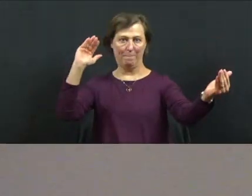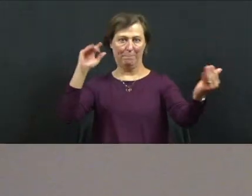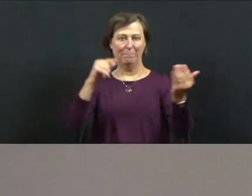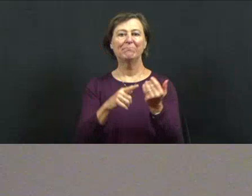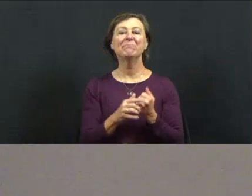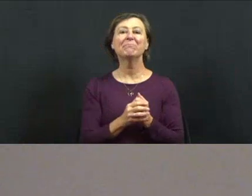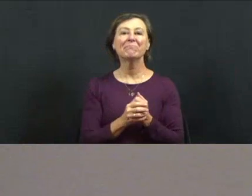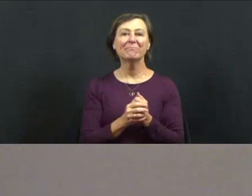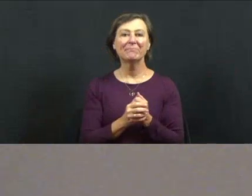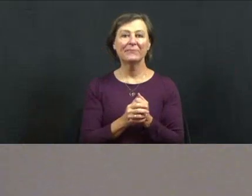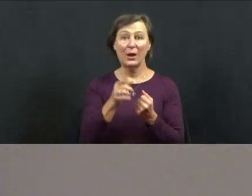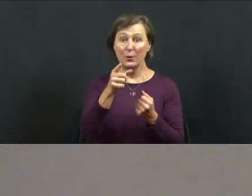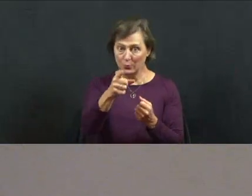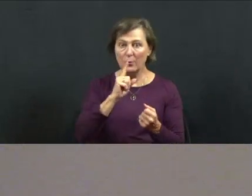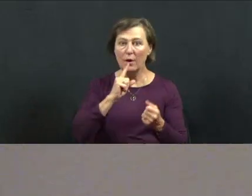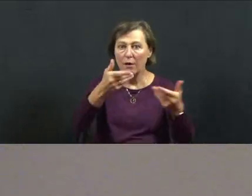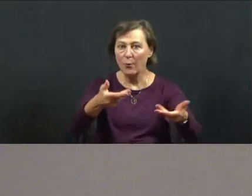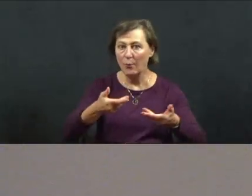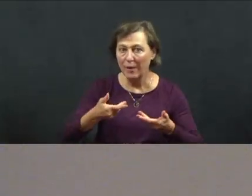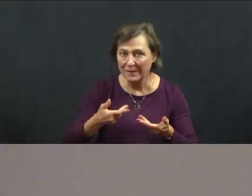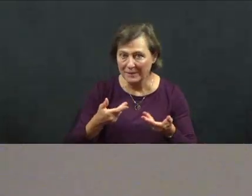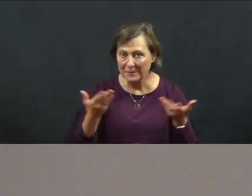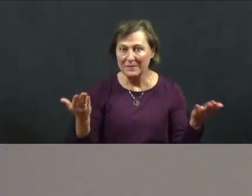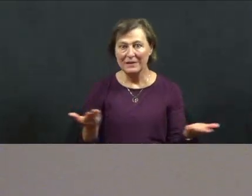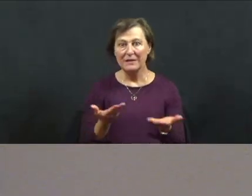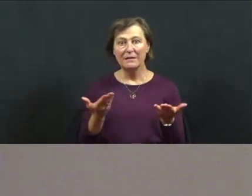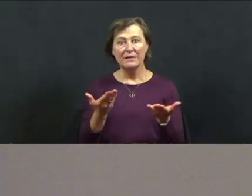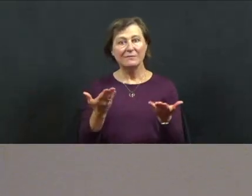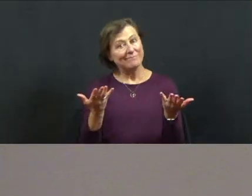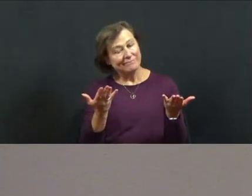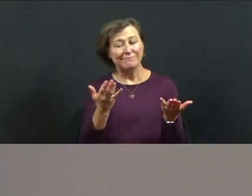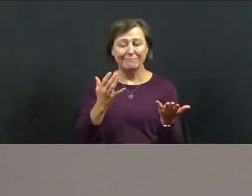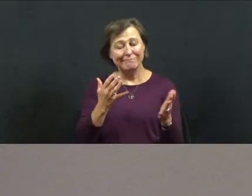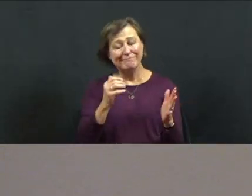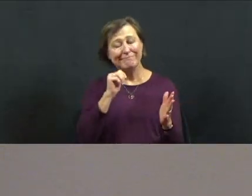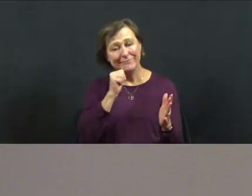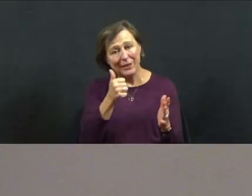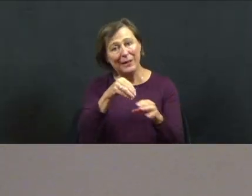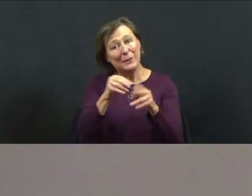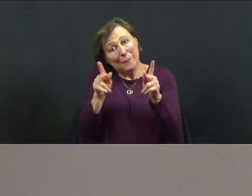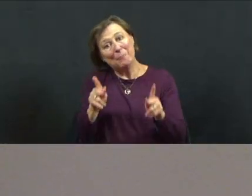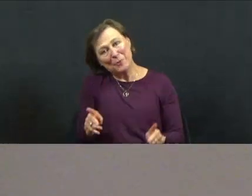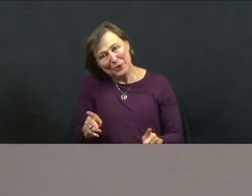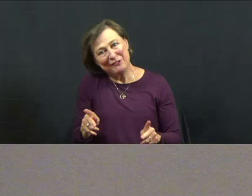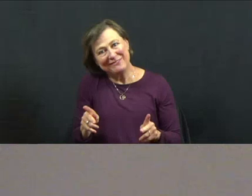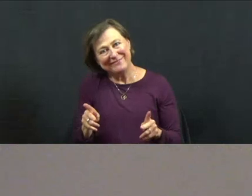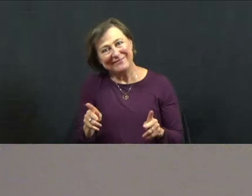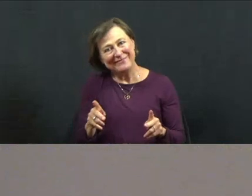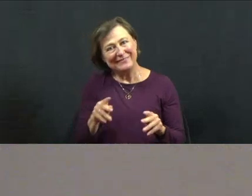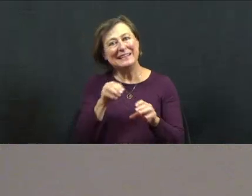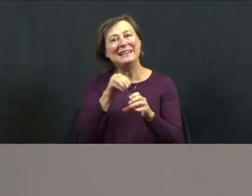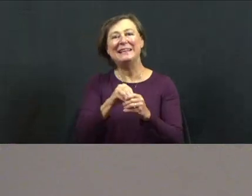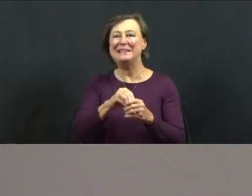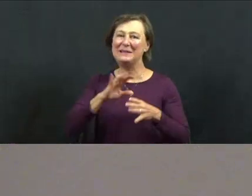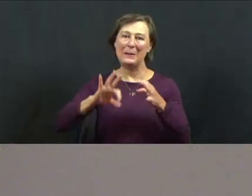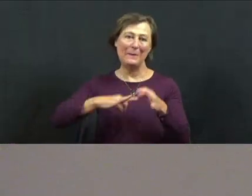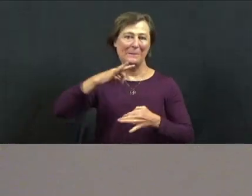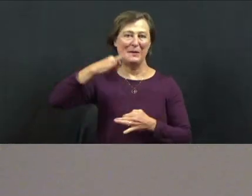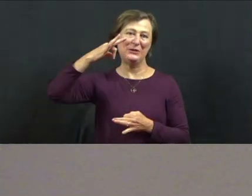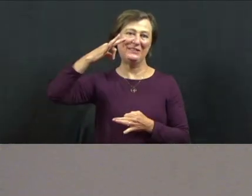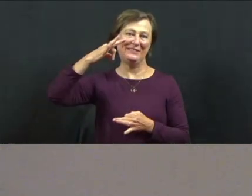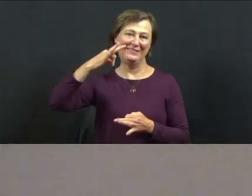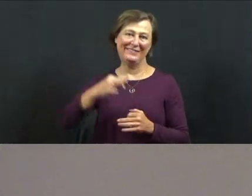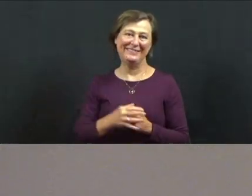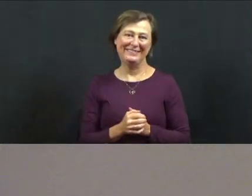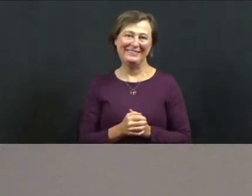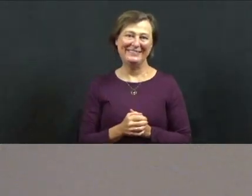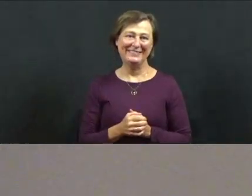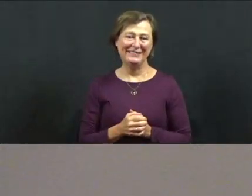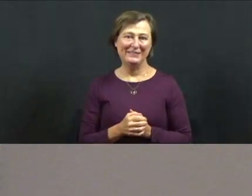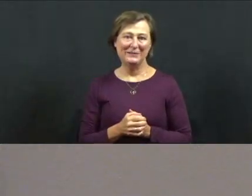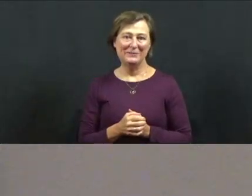You are welcome here, if not in person, then certainly in spirit.